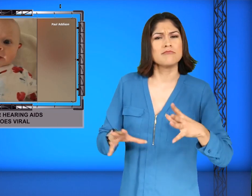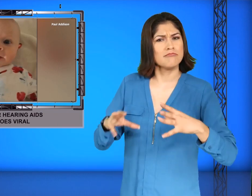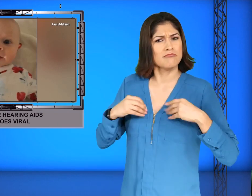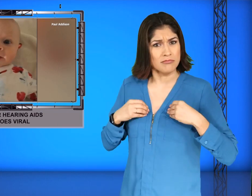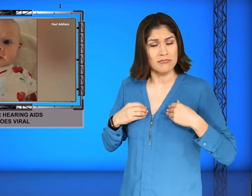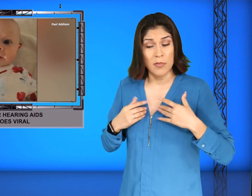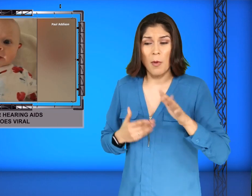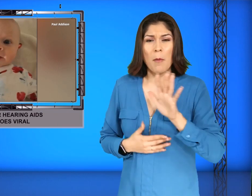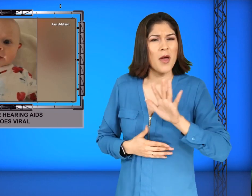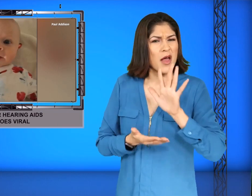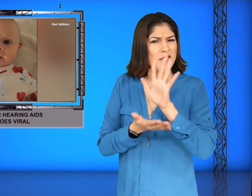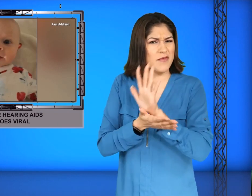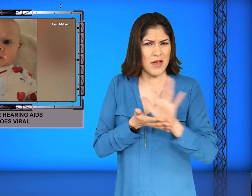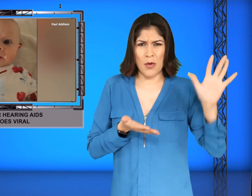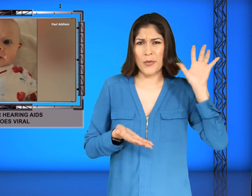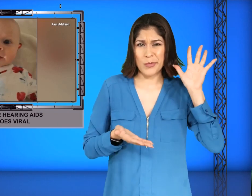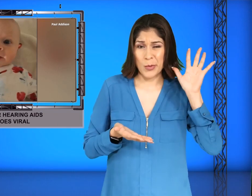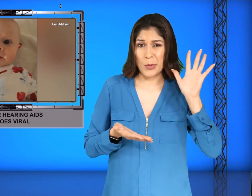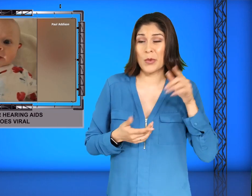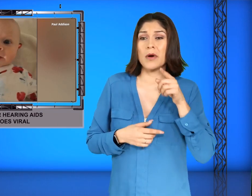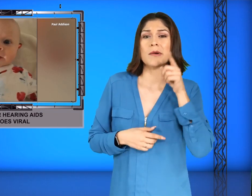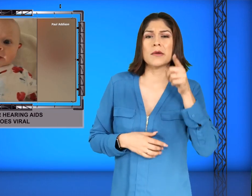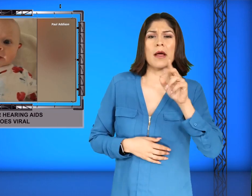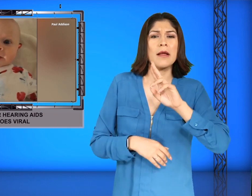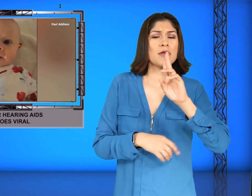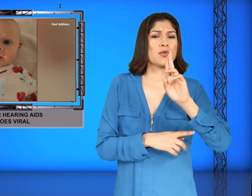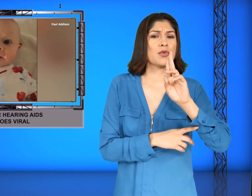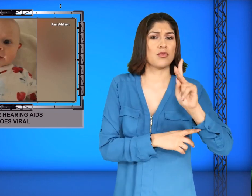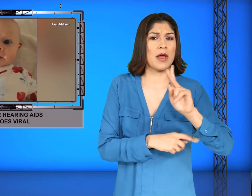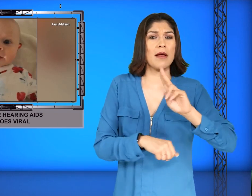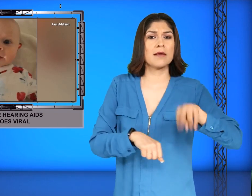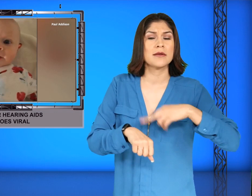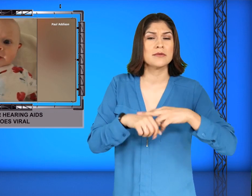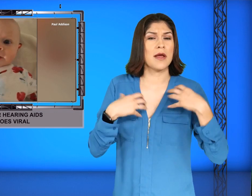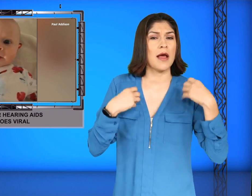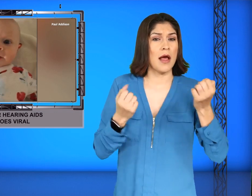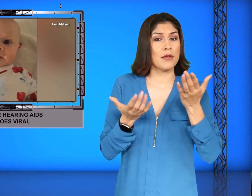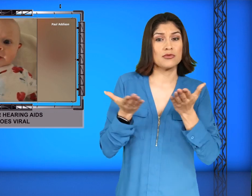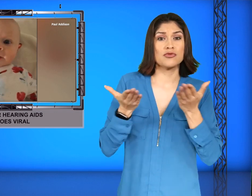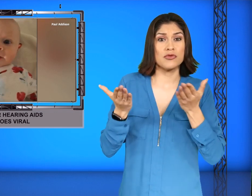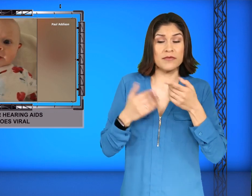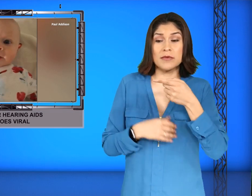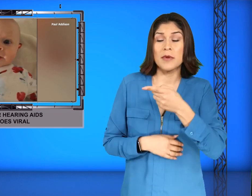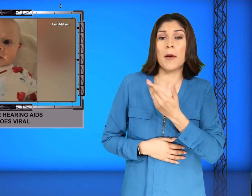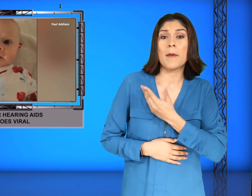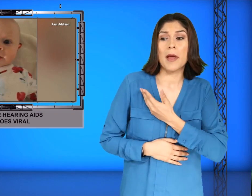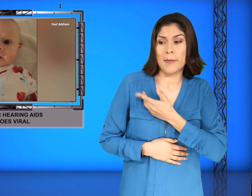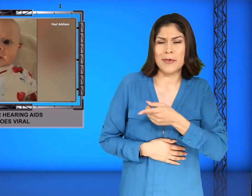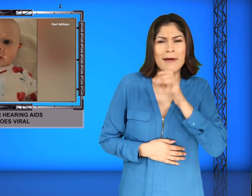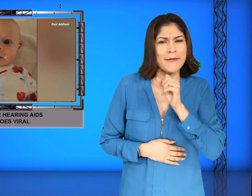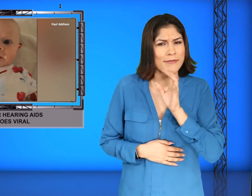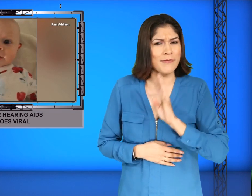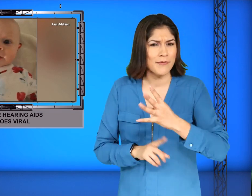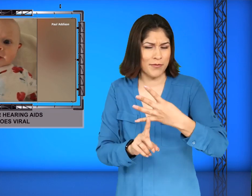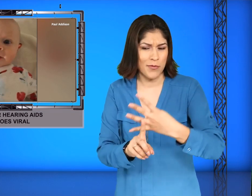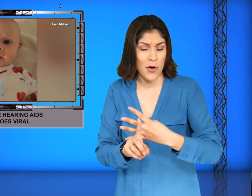The Addison's took the doctor's advice and four-month-old Georgina was outfitted with